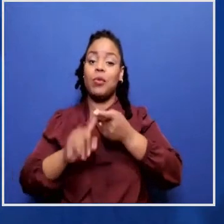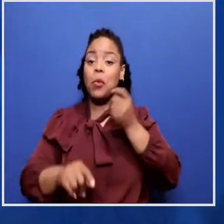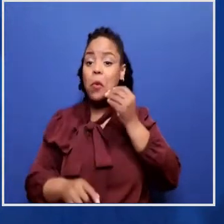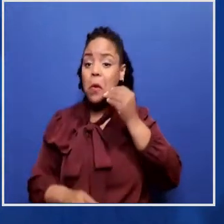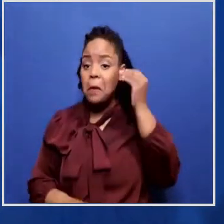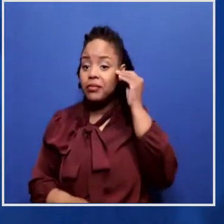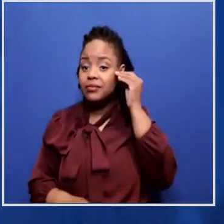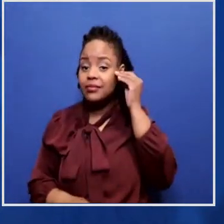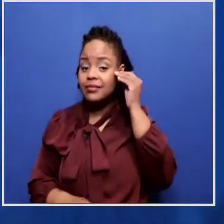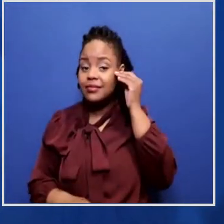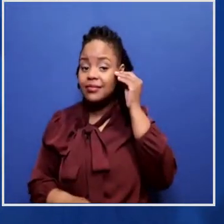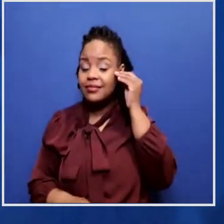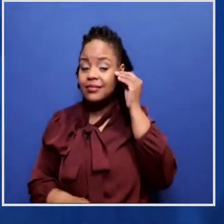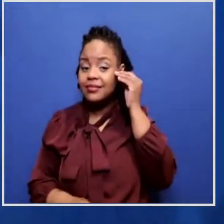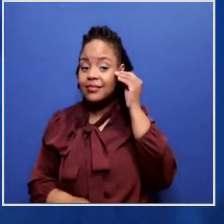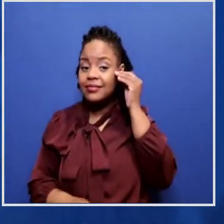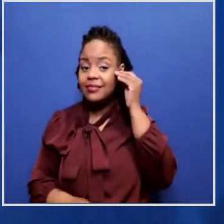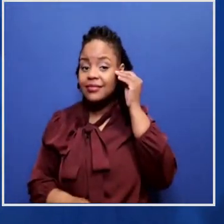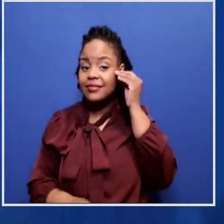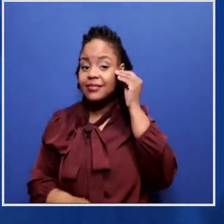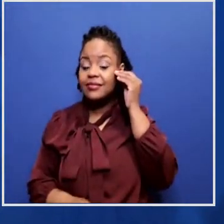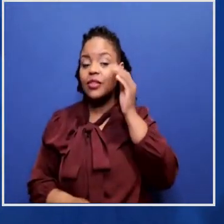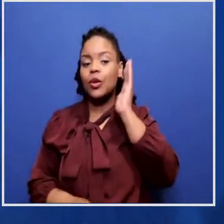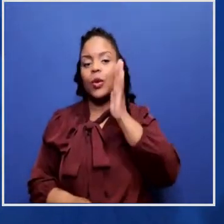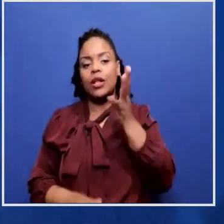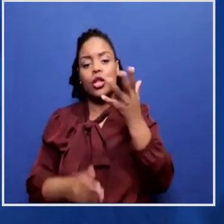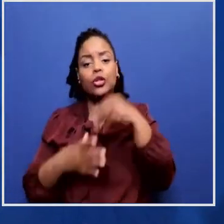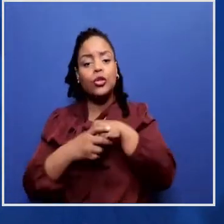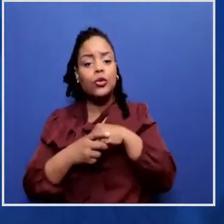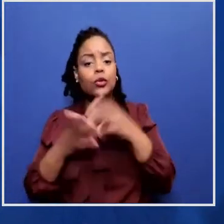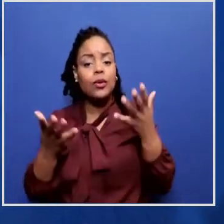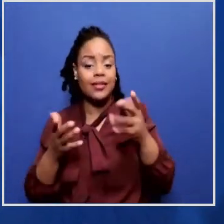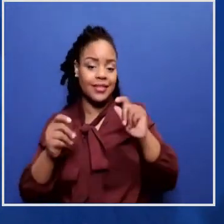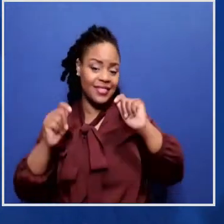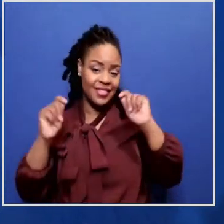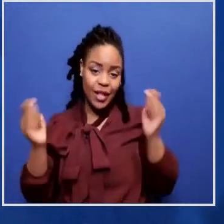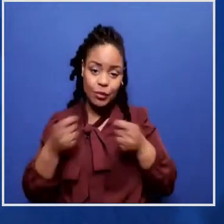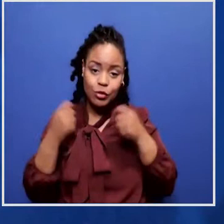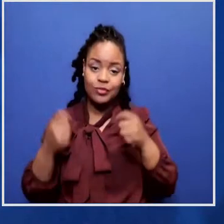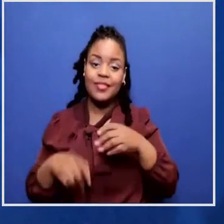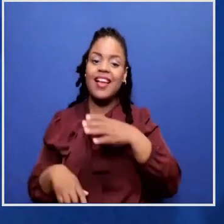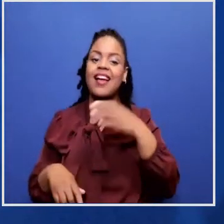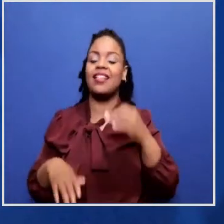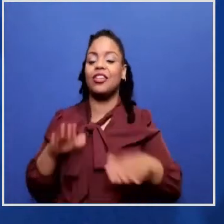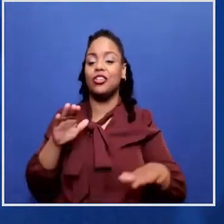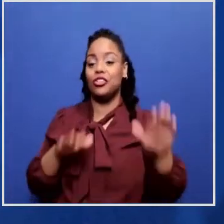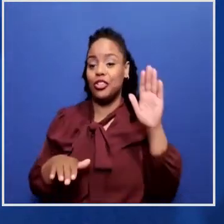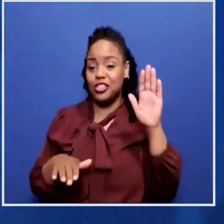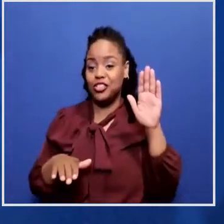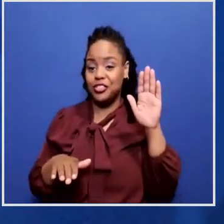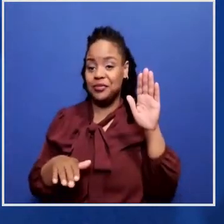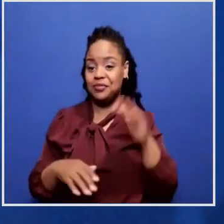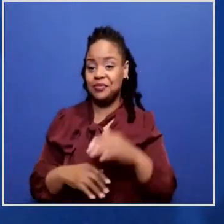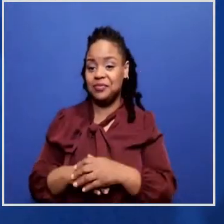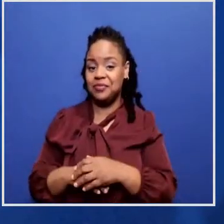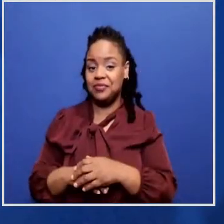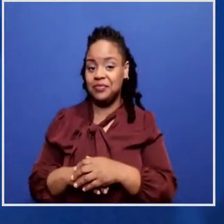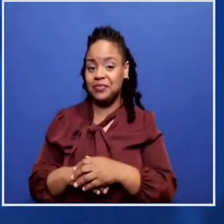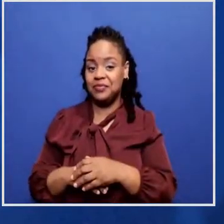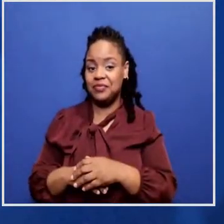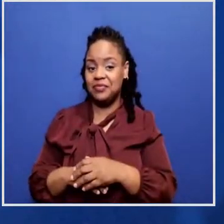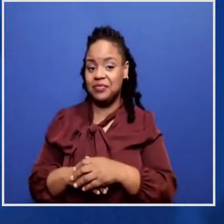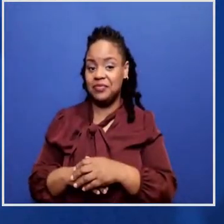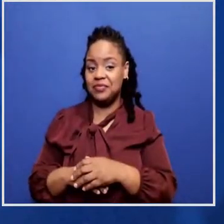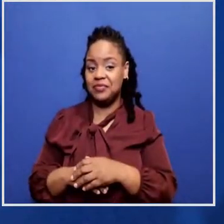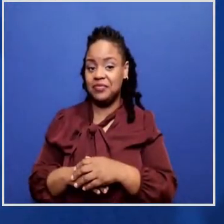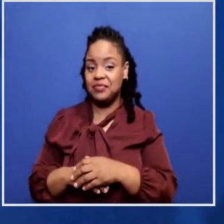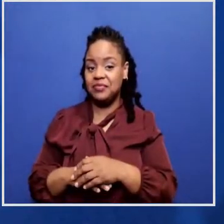FLAGS ALSO REPRESENTS AN